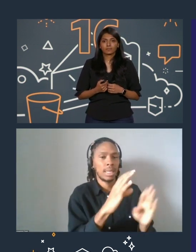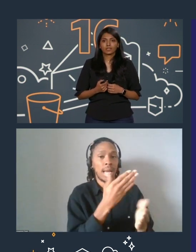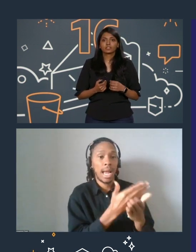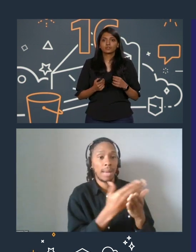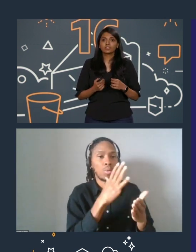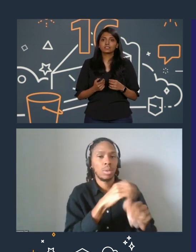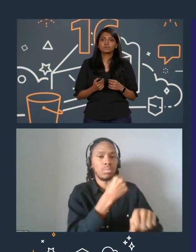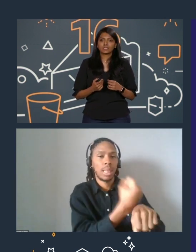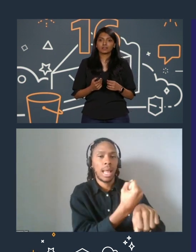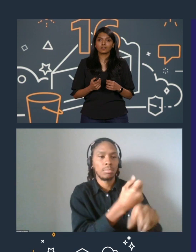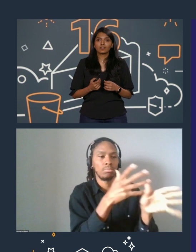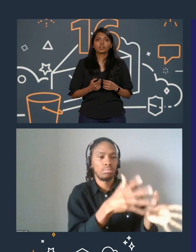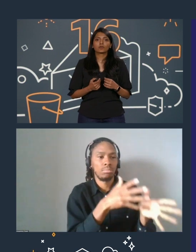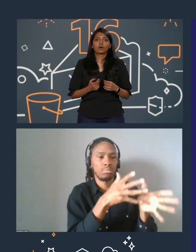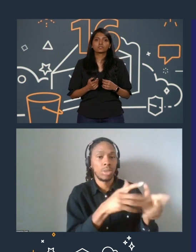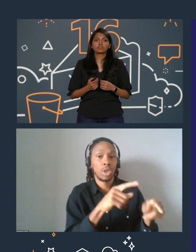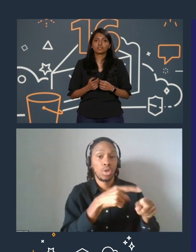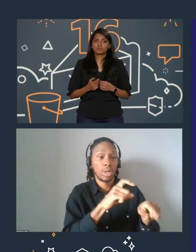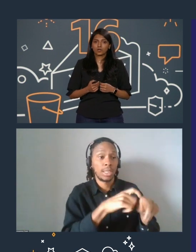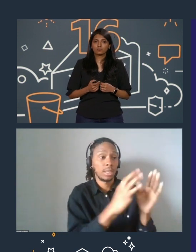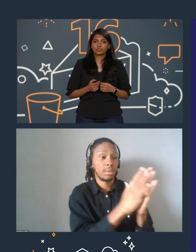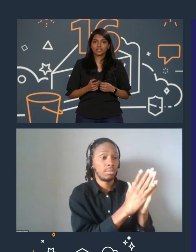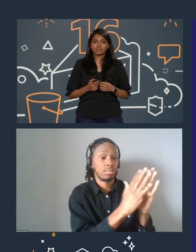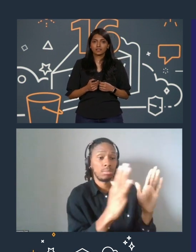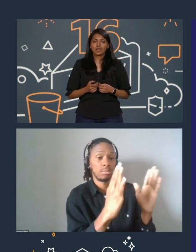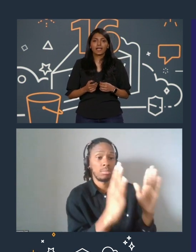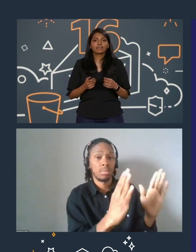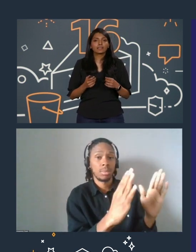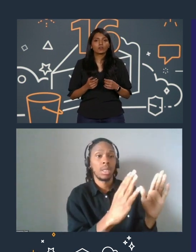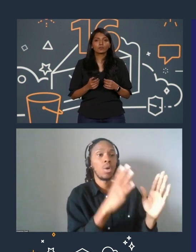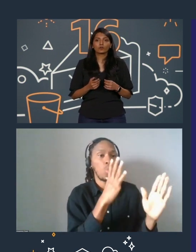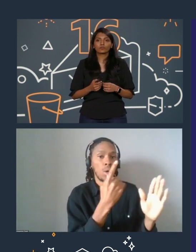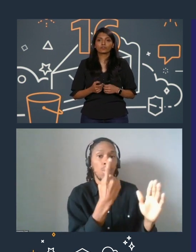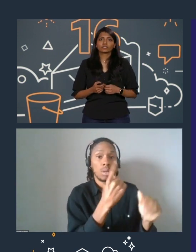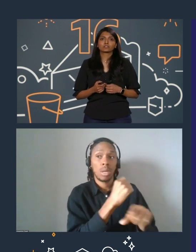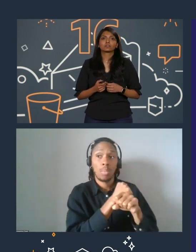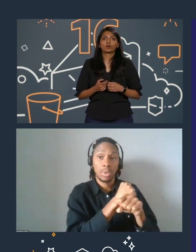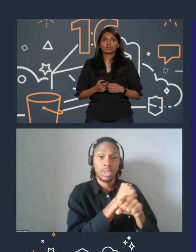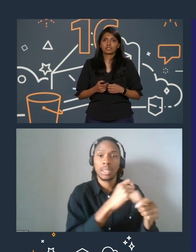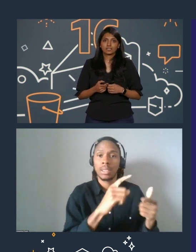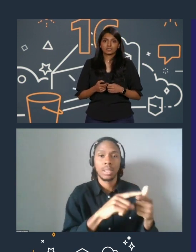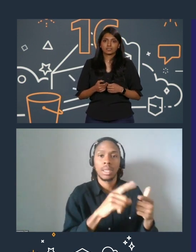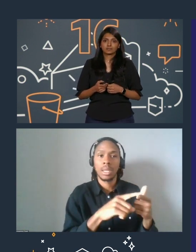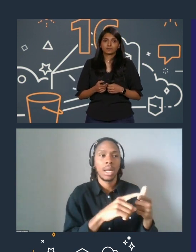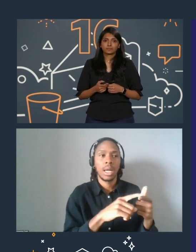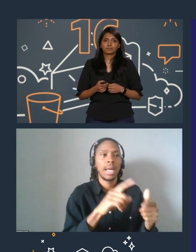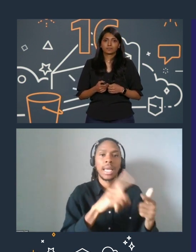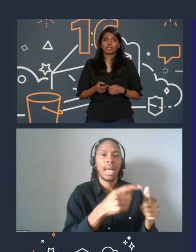During this period, your object is worm protected and cannot be overwritten or deleted.